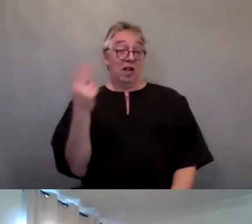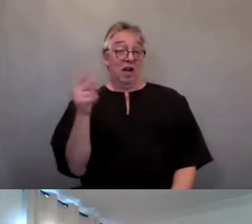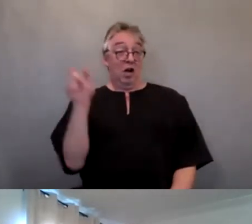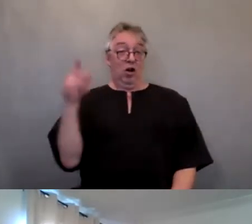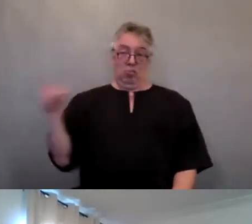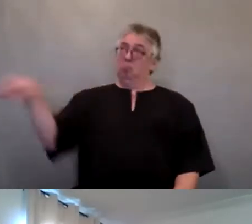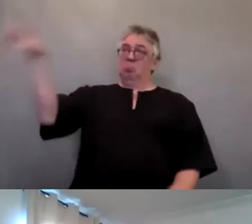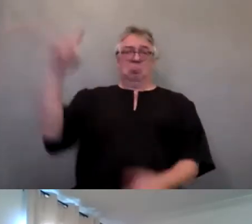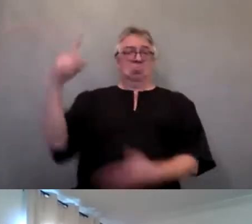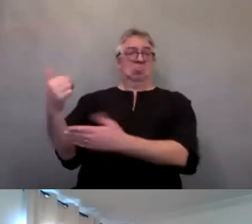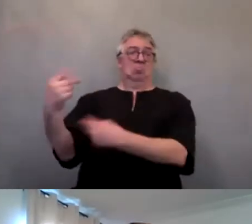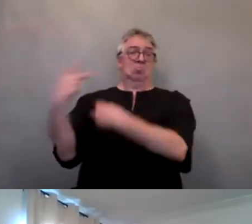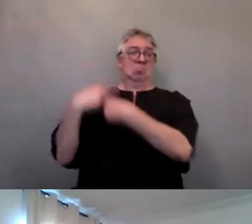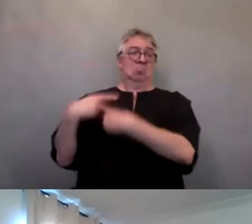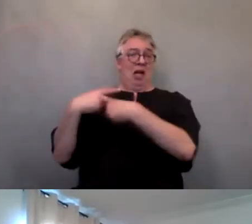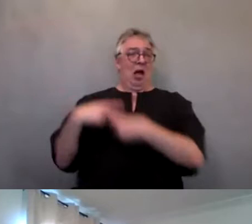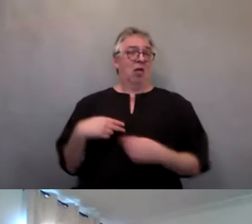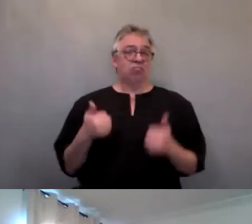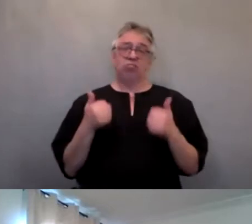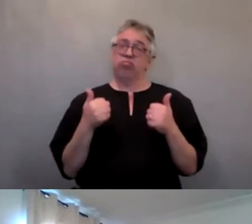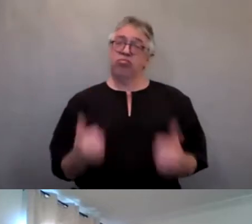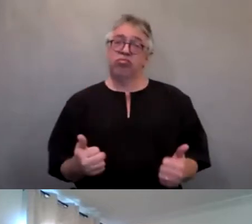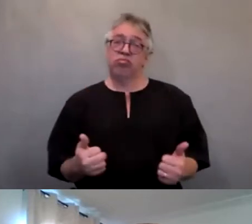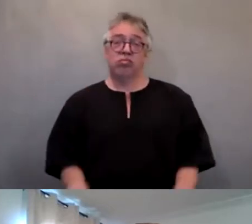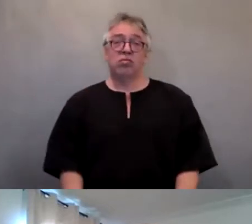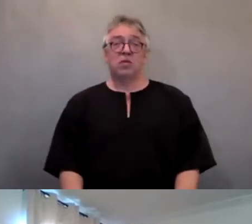I'm really happy that I'm in Slovenia, and that they